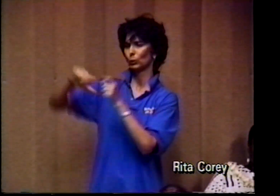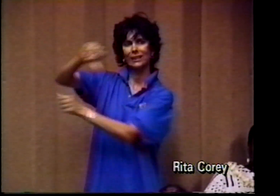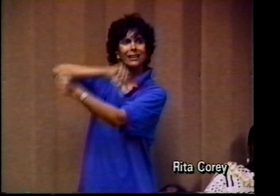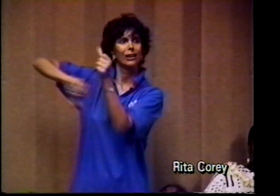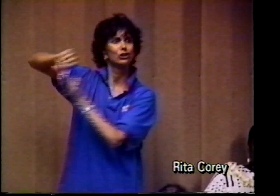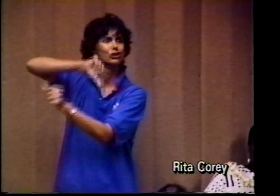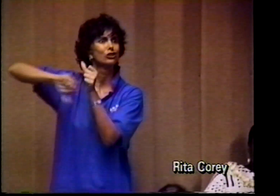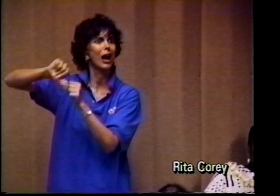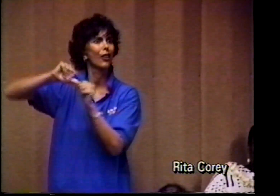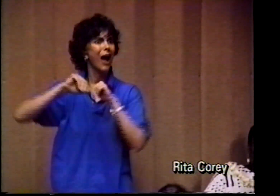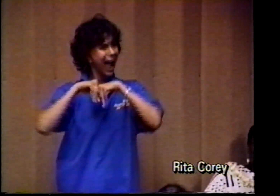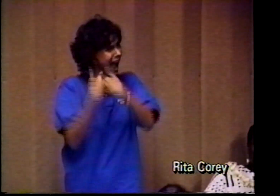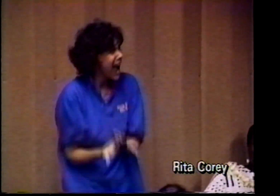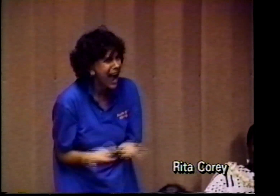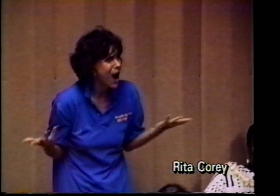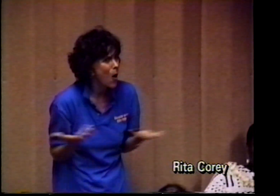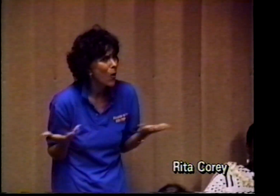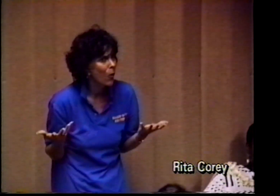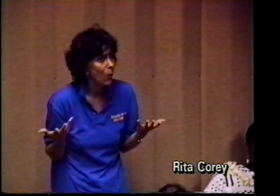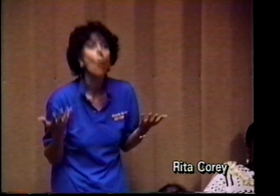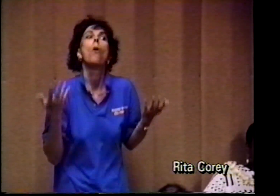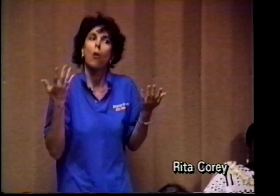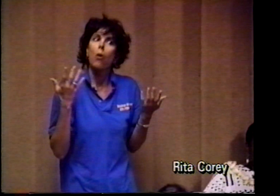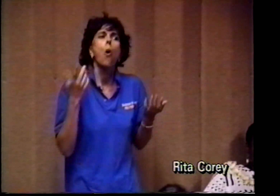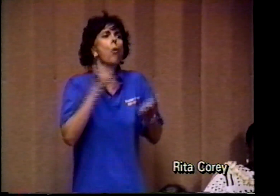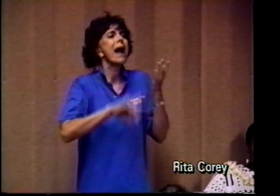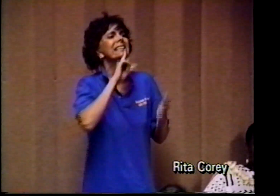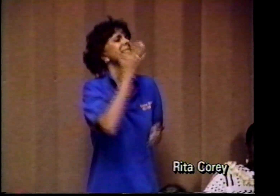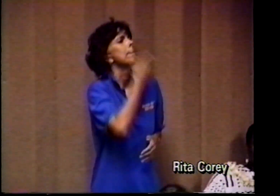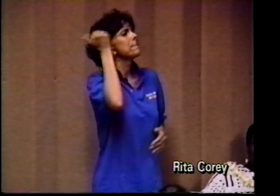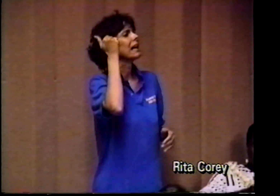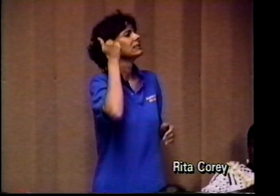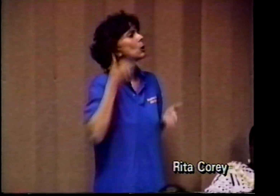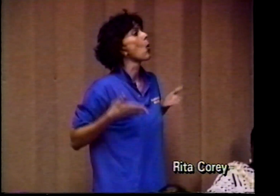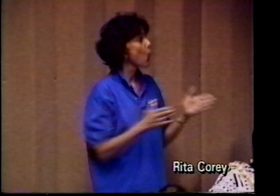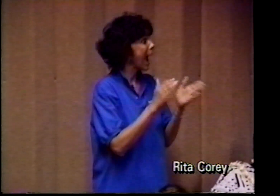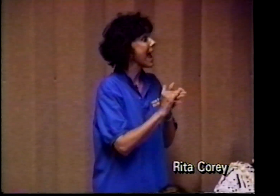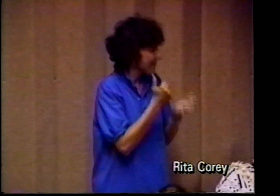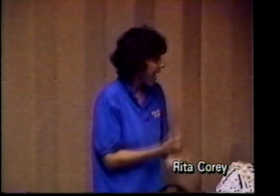And how are we able to communicate with each other. I mean, how? That is the big question.